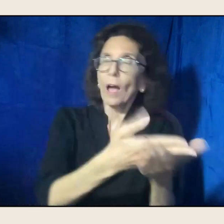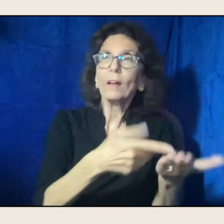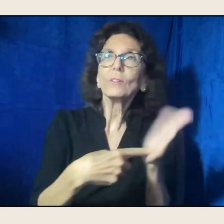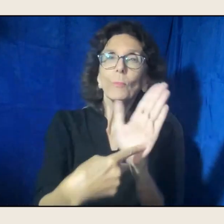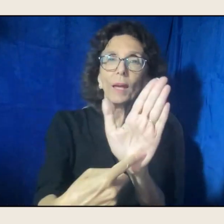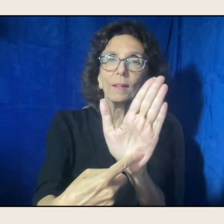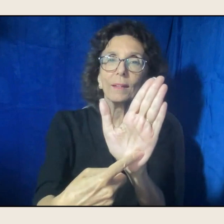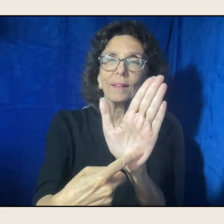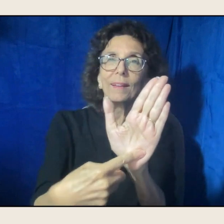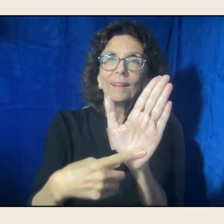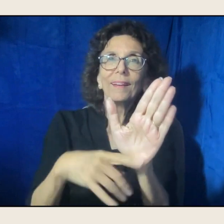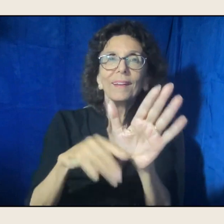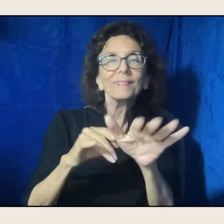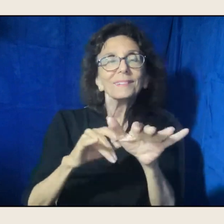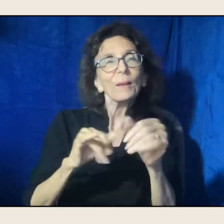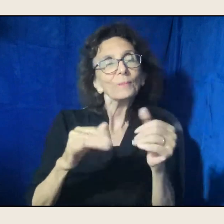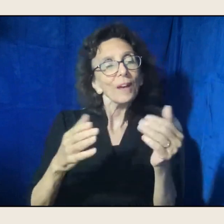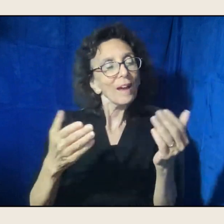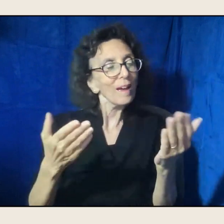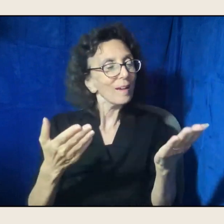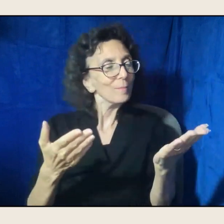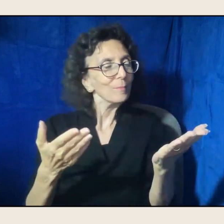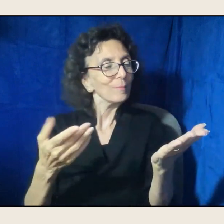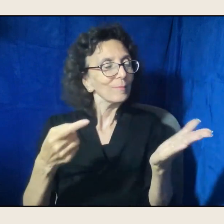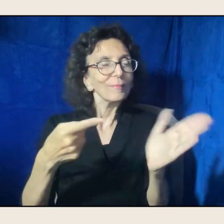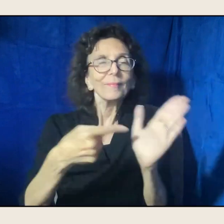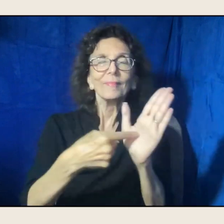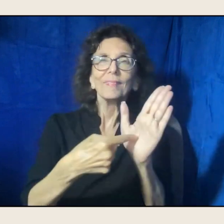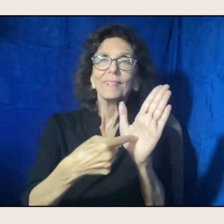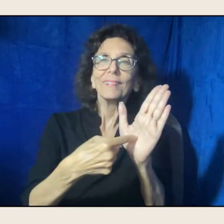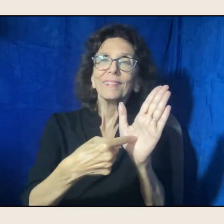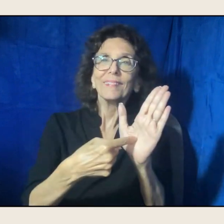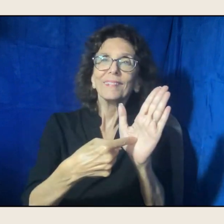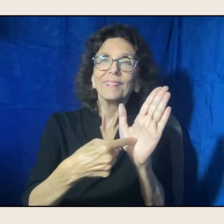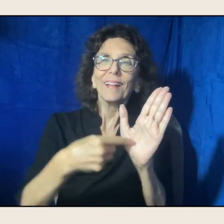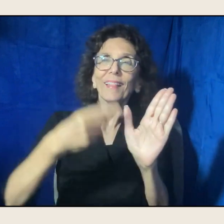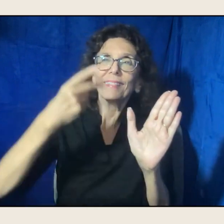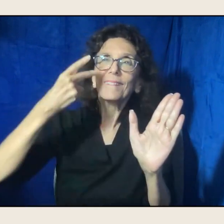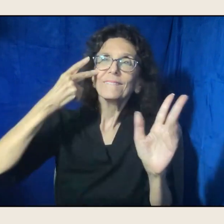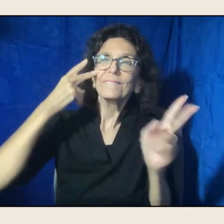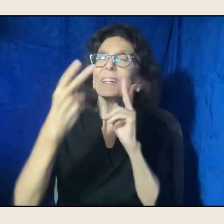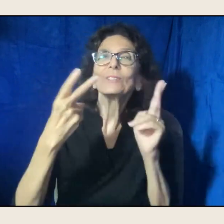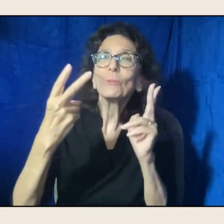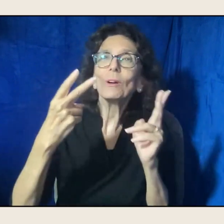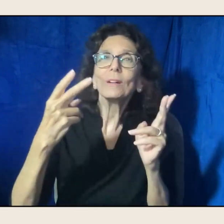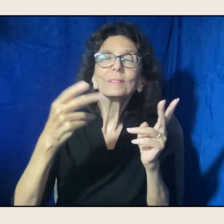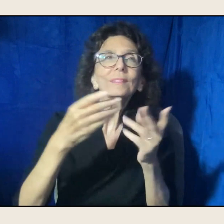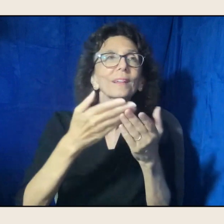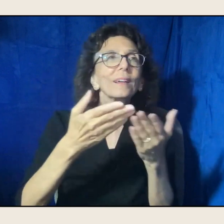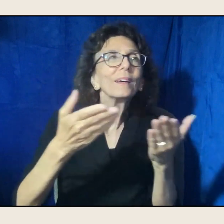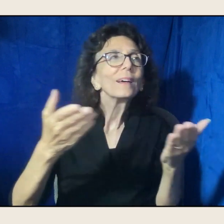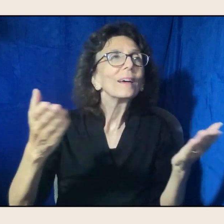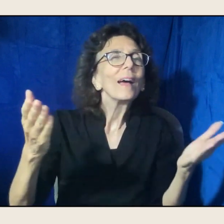to visuals that are grieving in ways that I don't even know how to articulate with words.